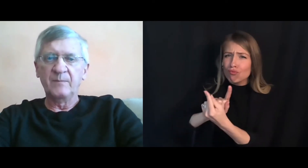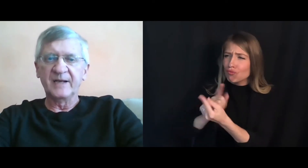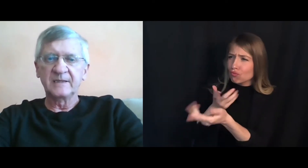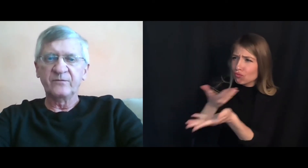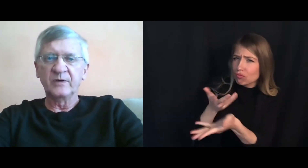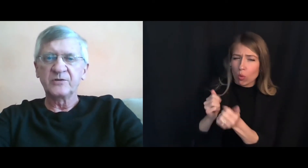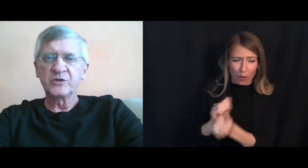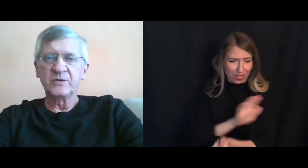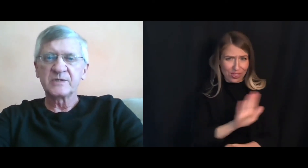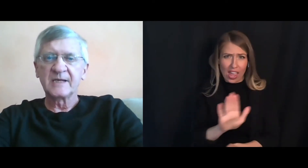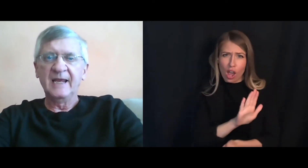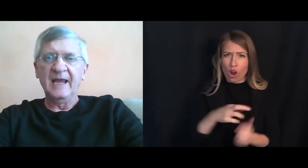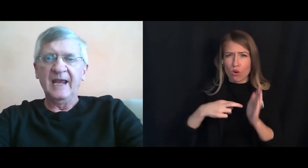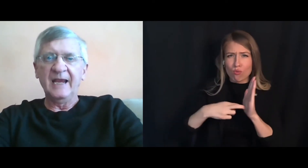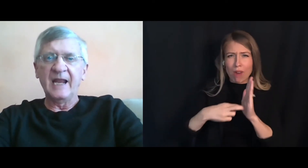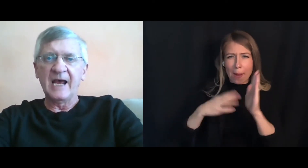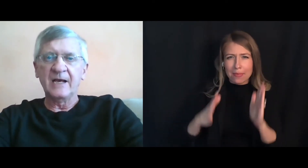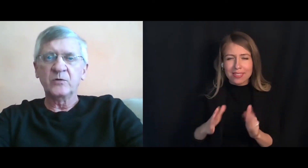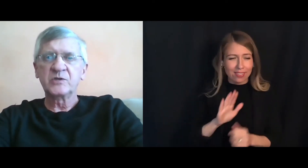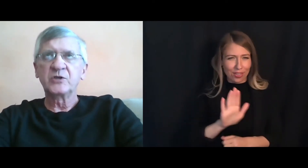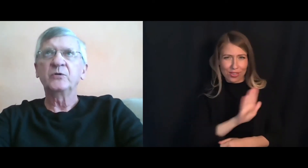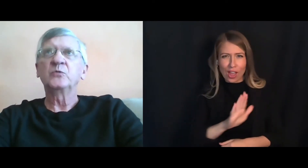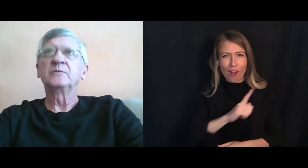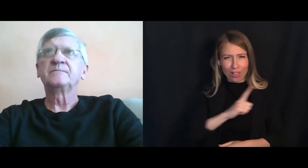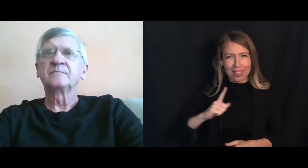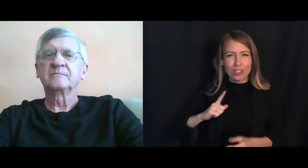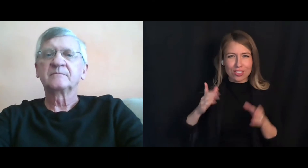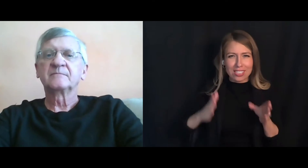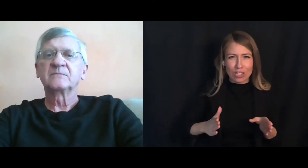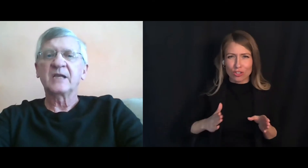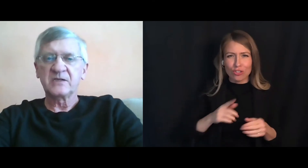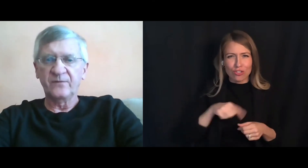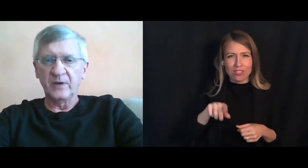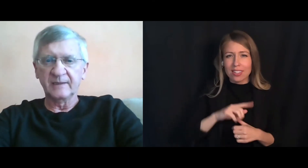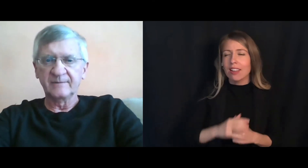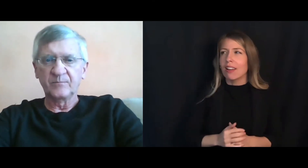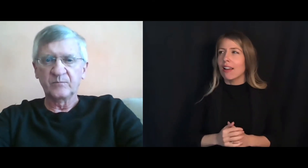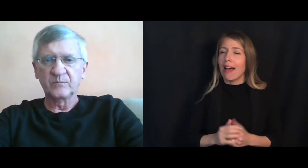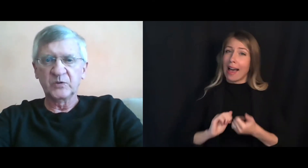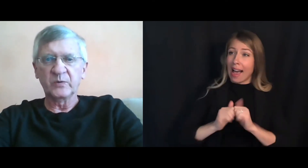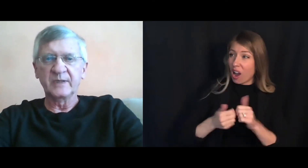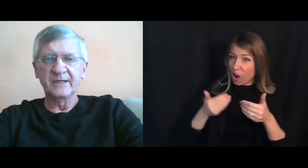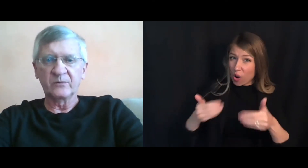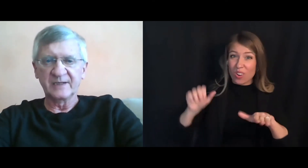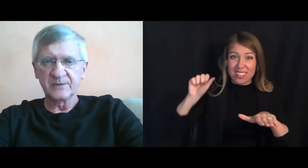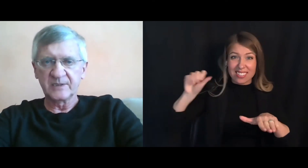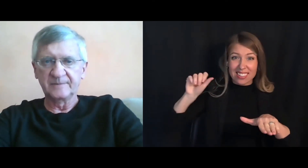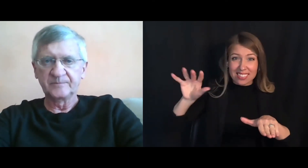about different issues, and how to testify during hearings.